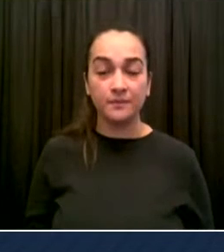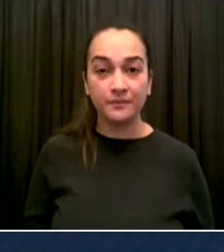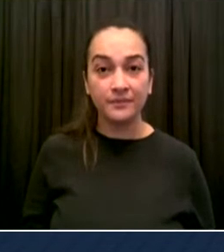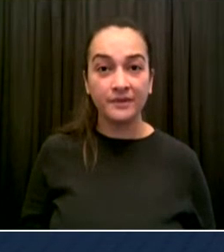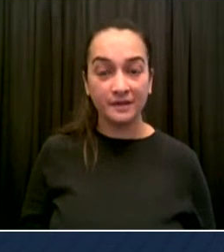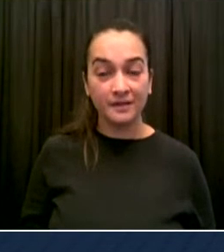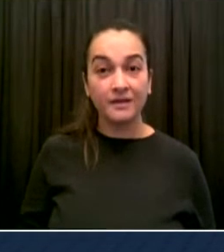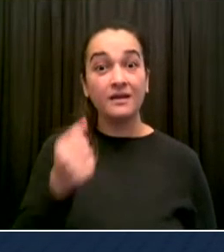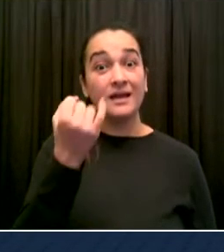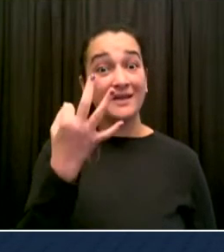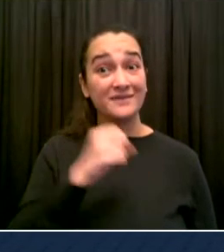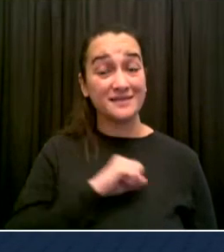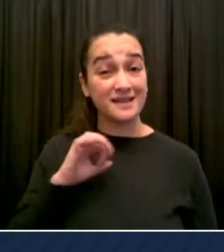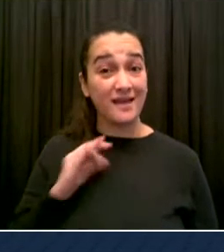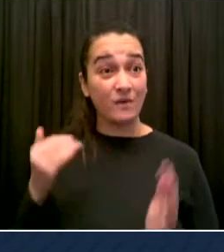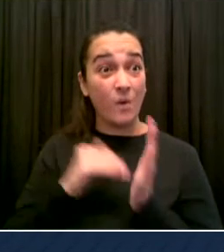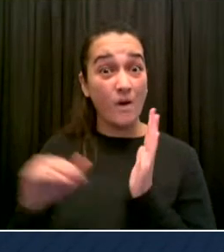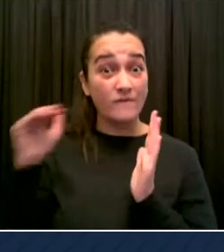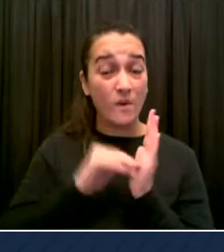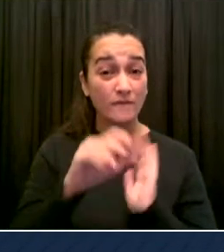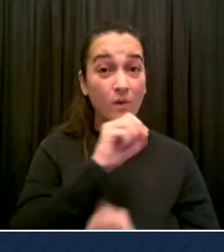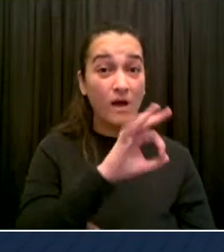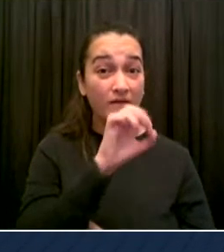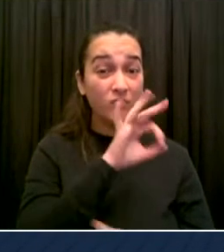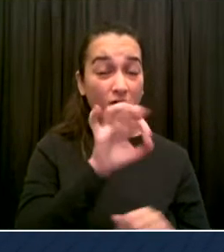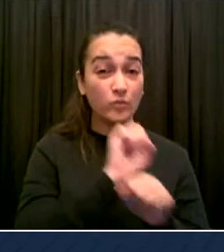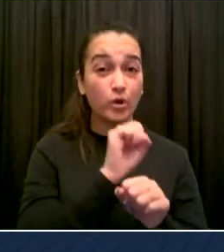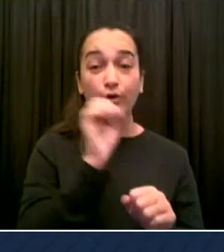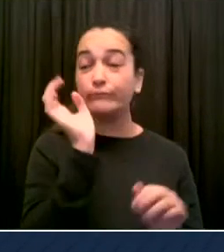WITH A 30DAY SUSPENSION IWTHOUT PAY. WE UNDERSTAND TREMENDOUS CHALLENGES HAVE EXISTED BEFORE